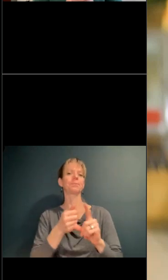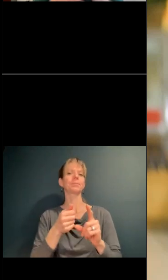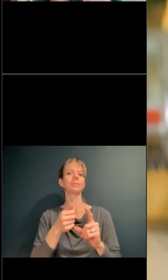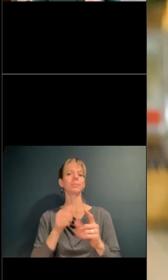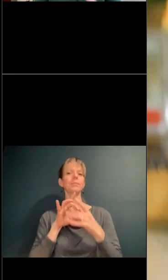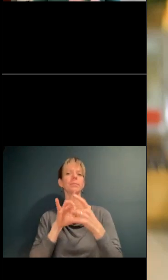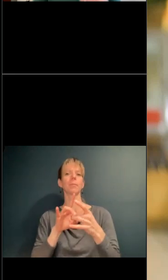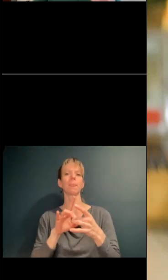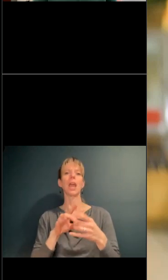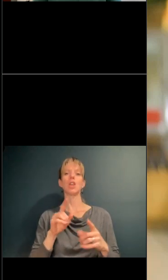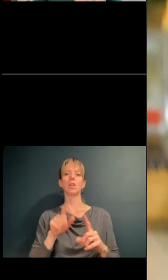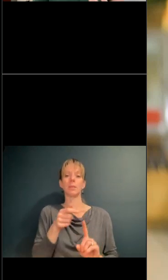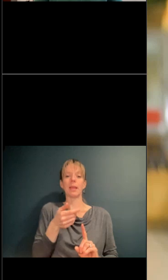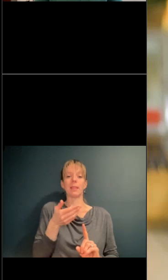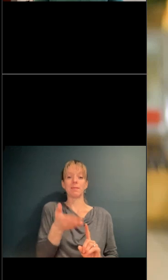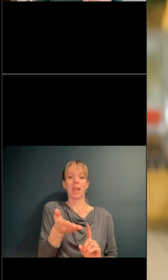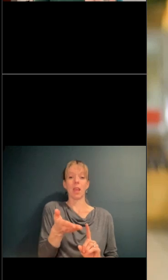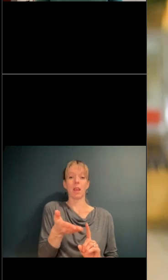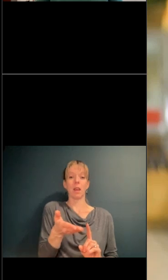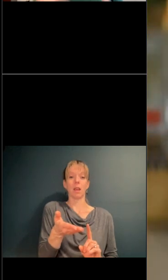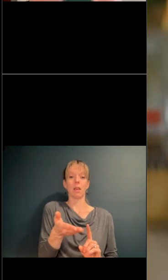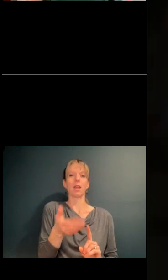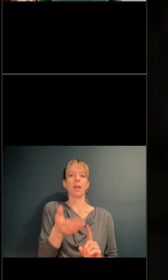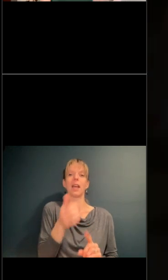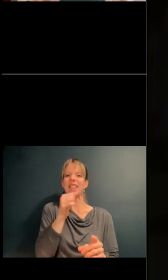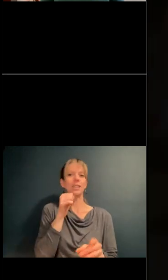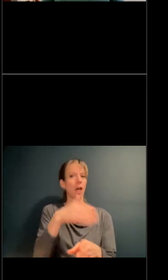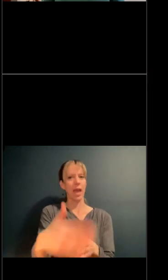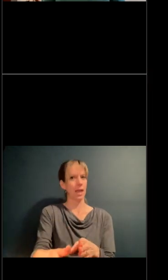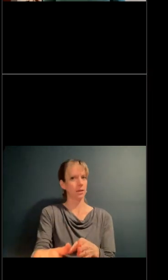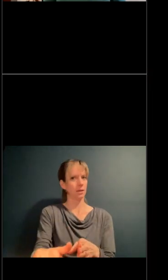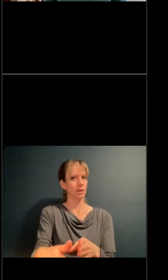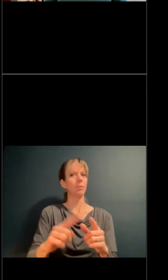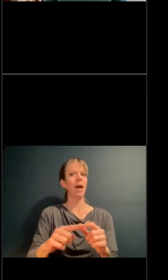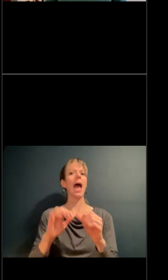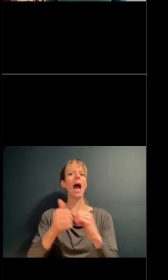It is not our destination. We have to think about how we can push further.